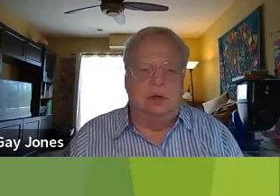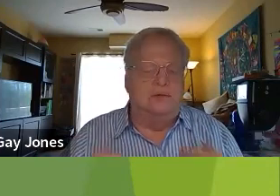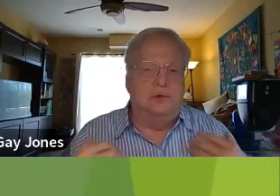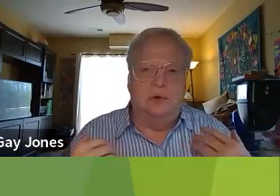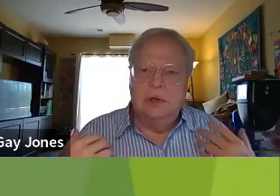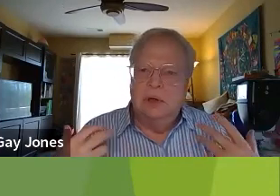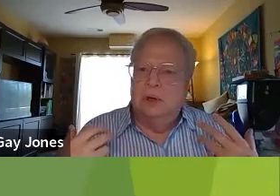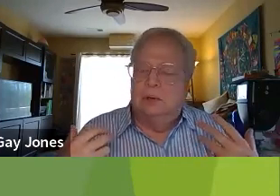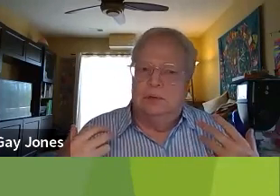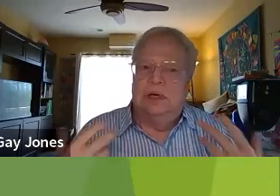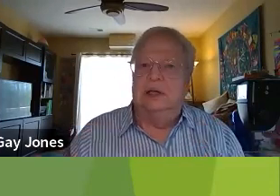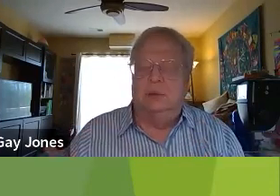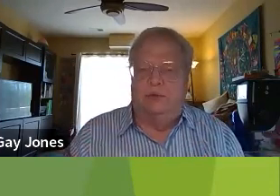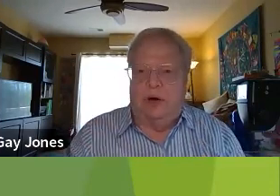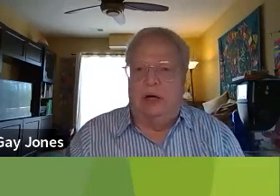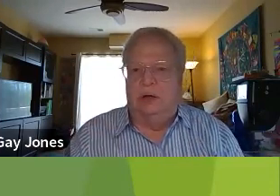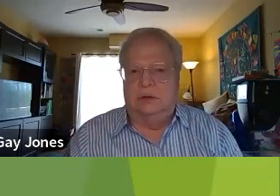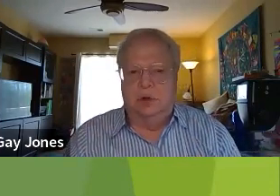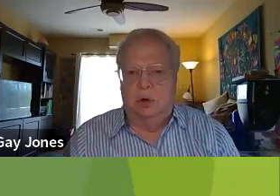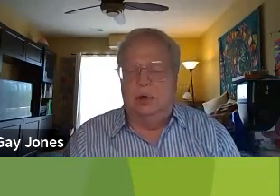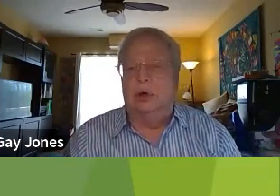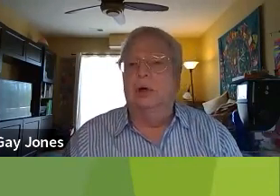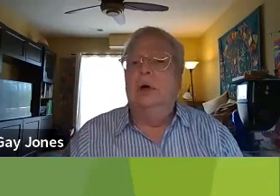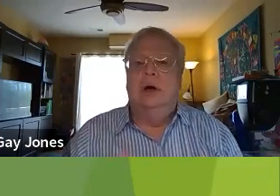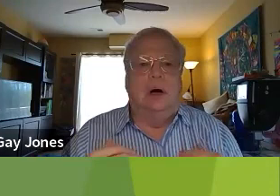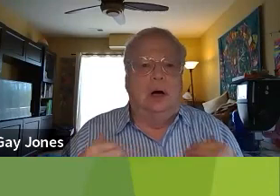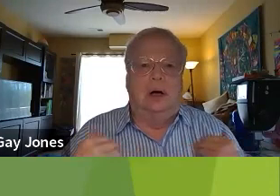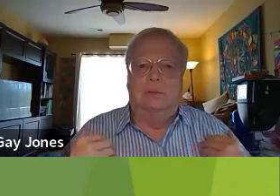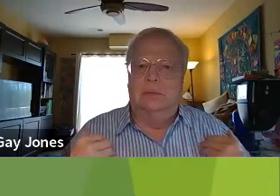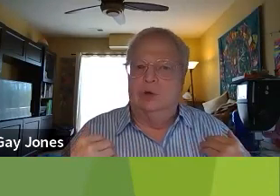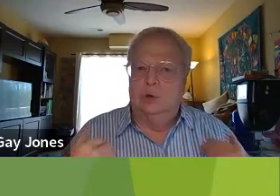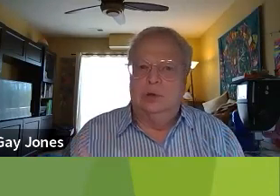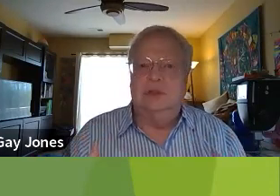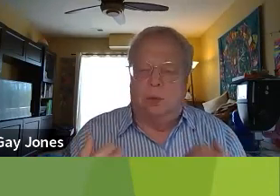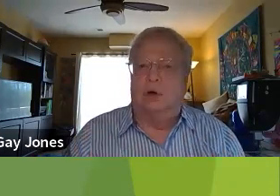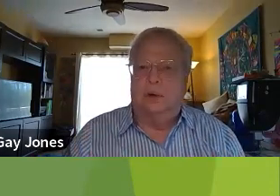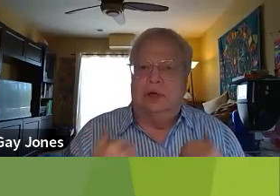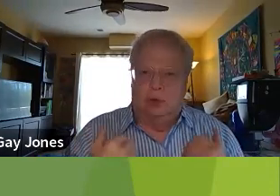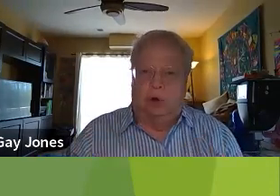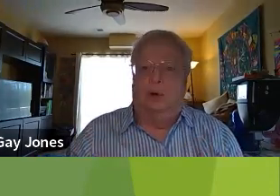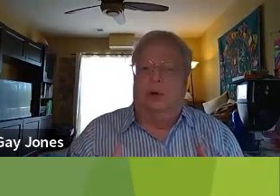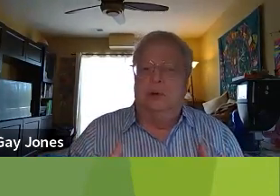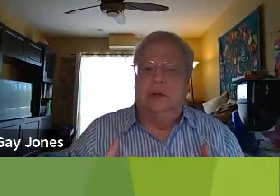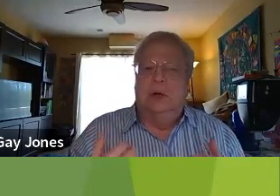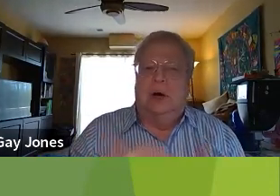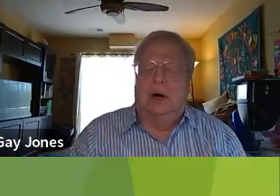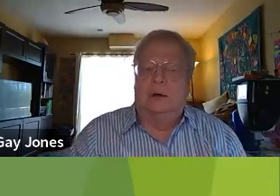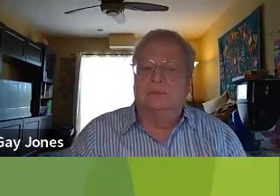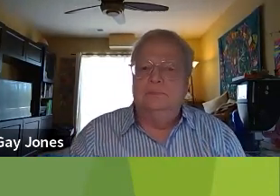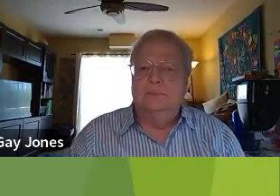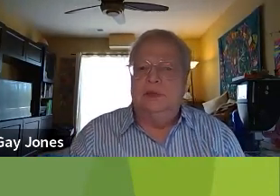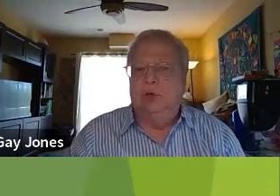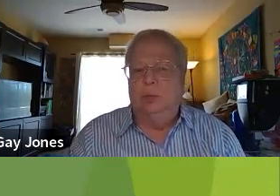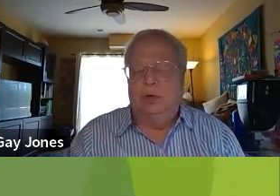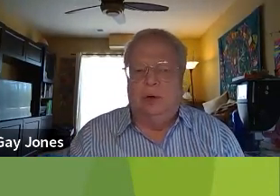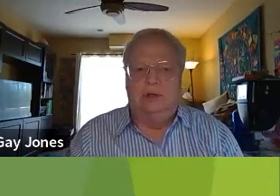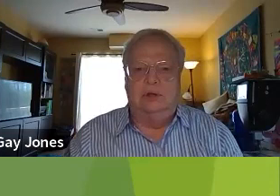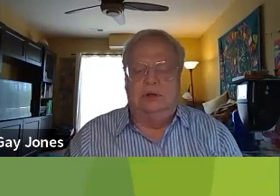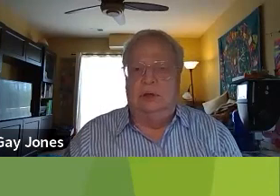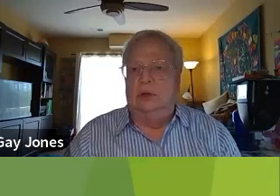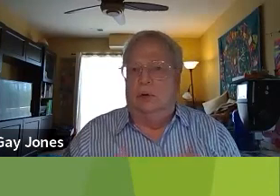If you need to provide an interpreter, you need to work with your local interpreter agency